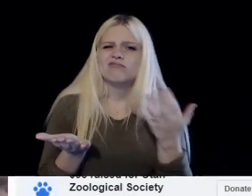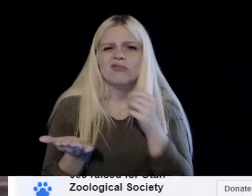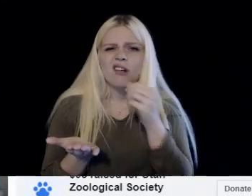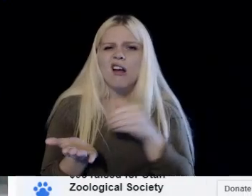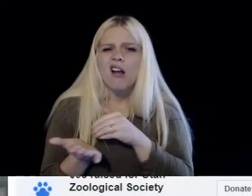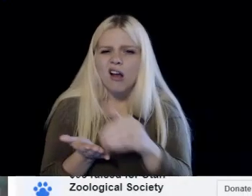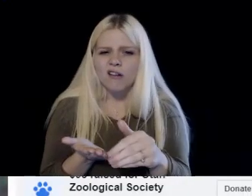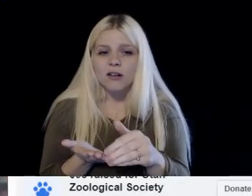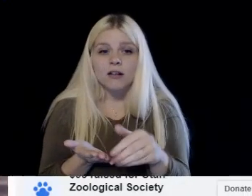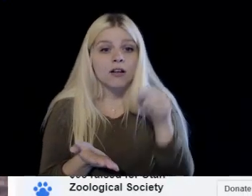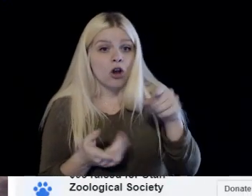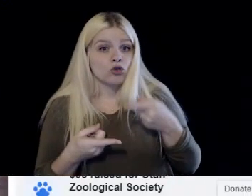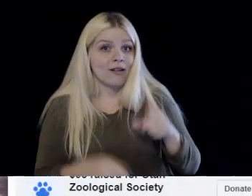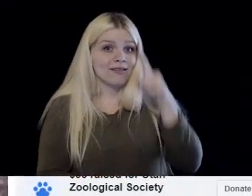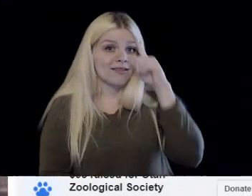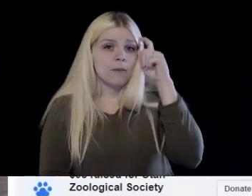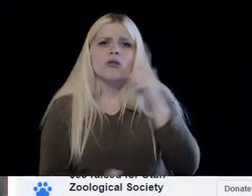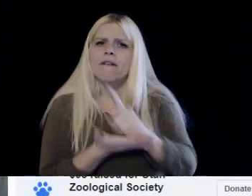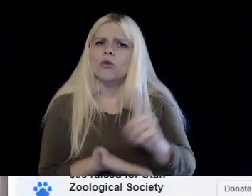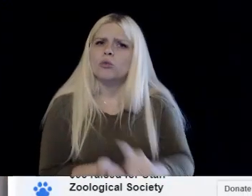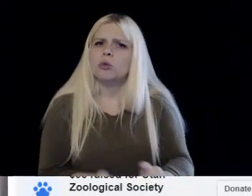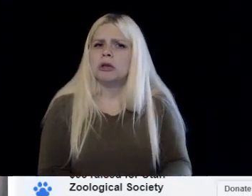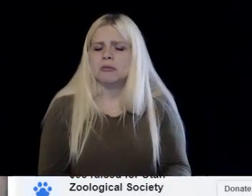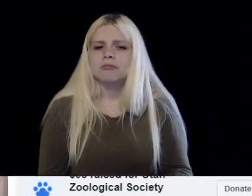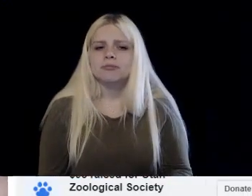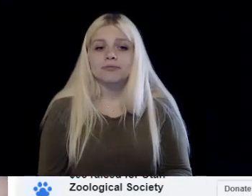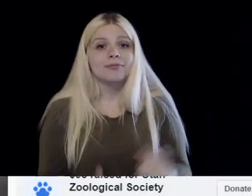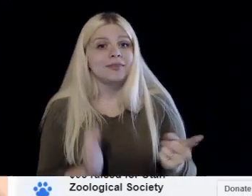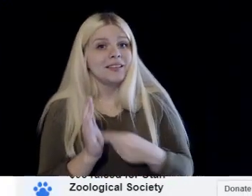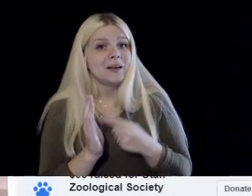Erica: Sometimes they'll do versions of this for the Tigers called blood-sickles.